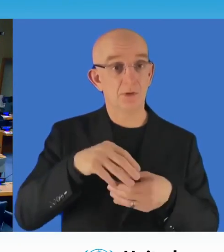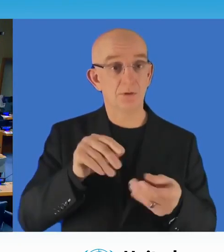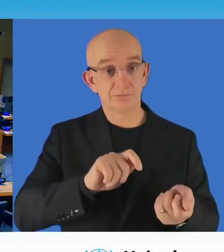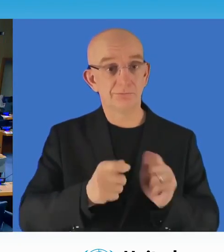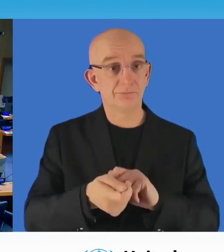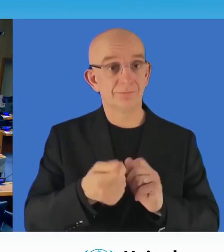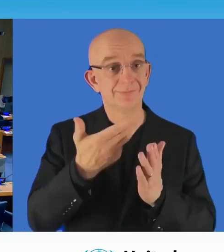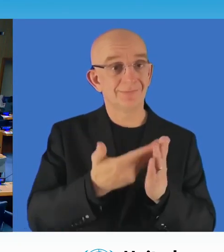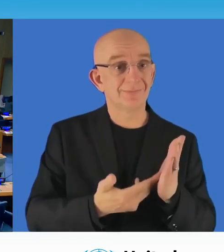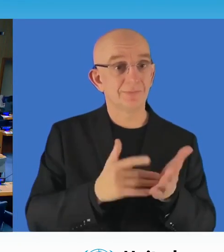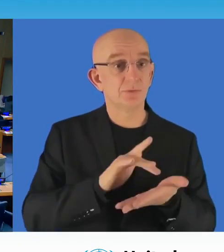rest